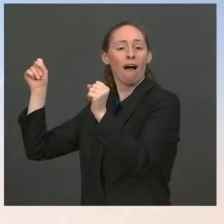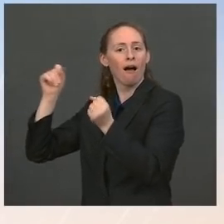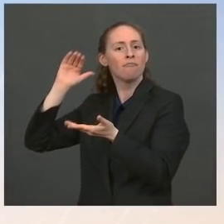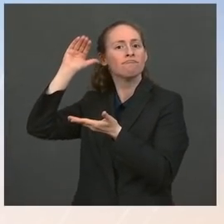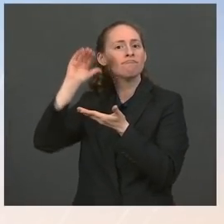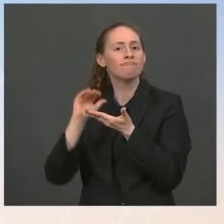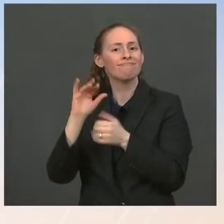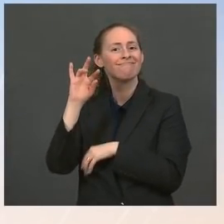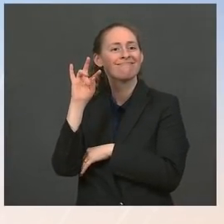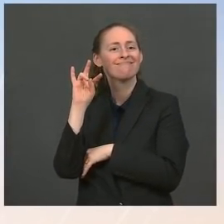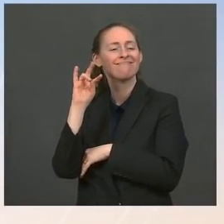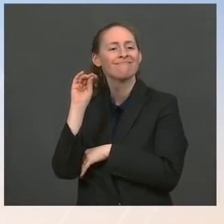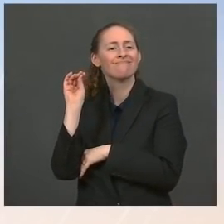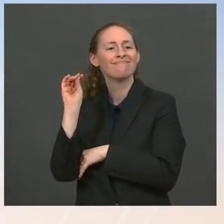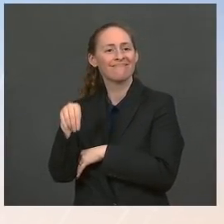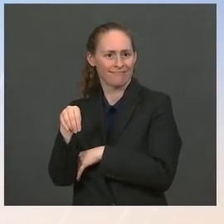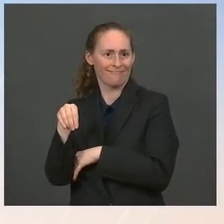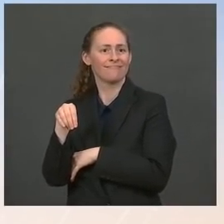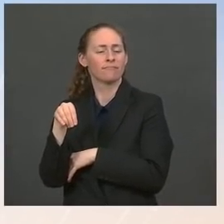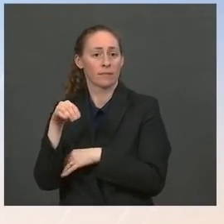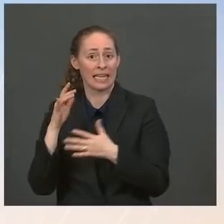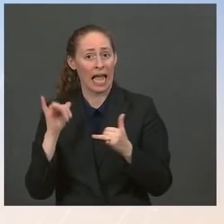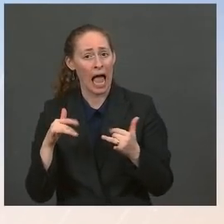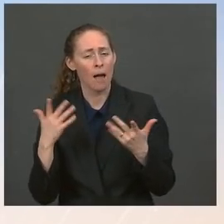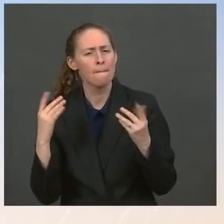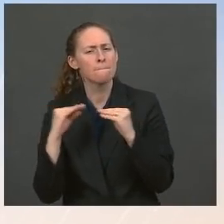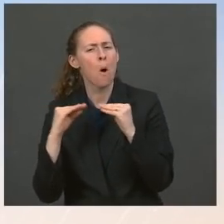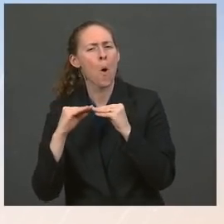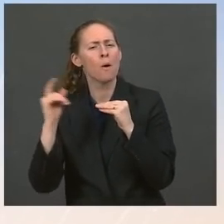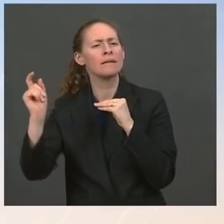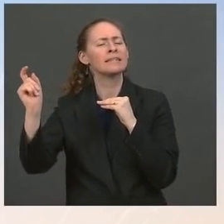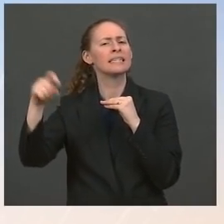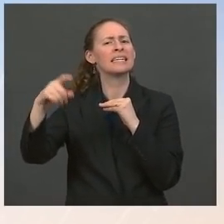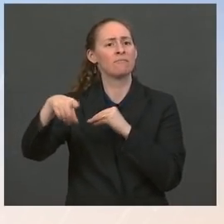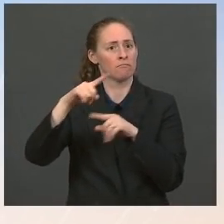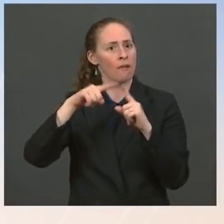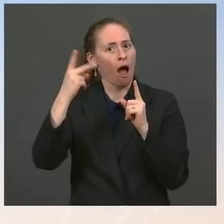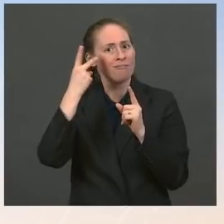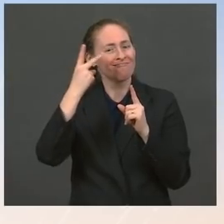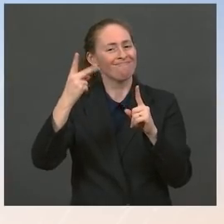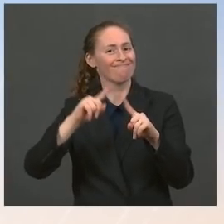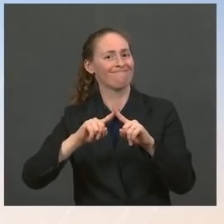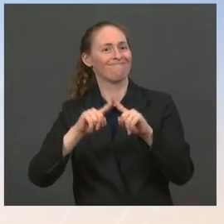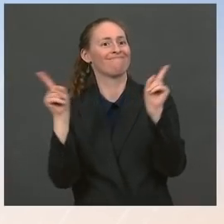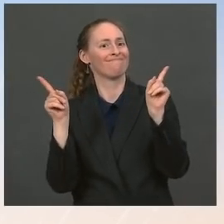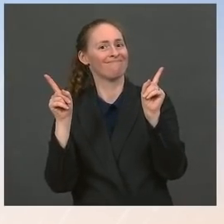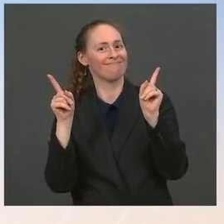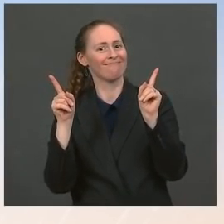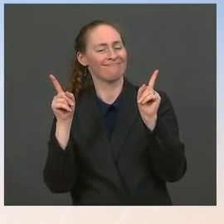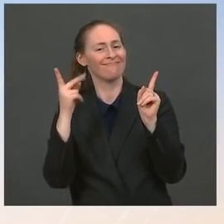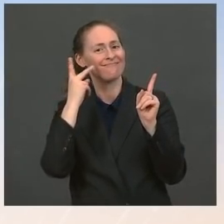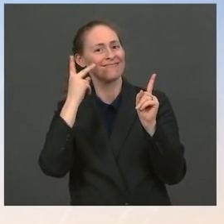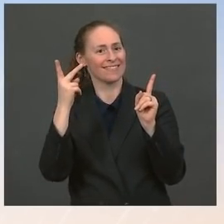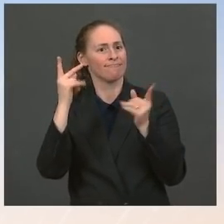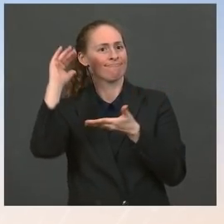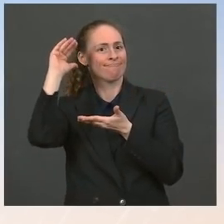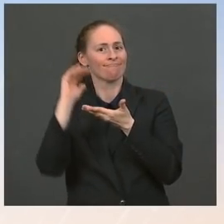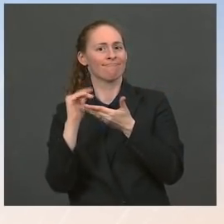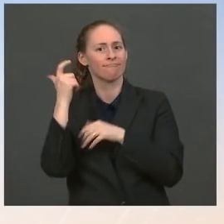and there's still a lot of work to do, but there has been a difference that we wanted to point out. So, we need to continue to build on the strong labor market.